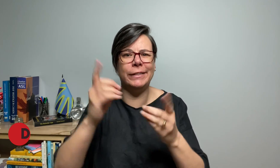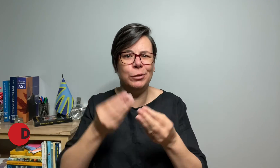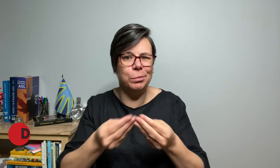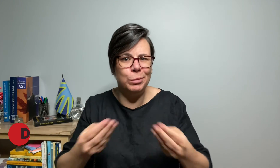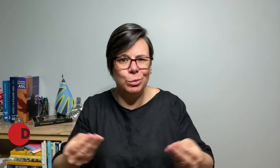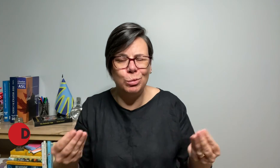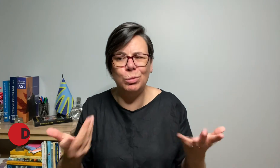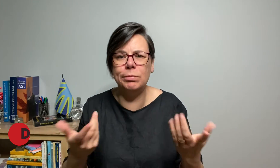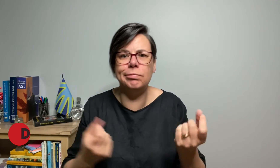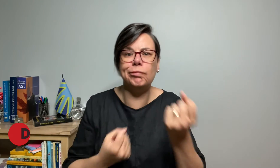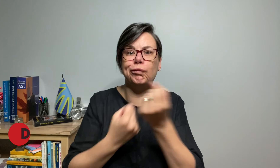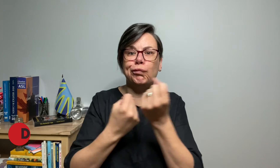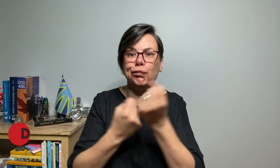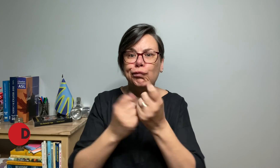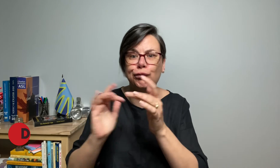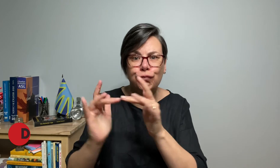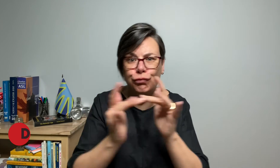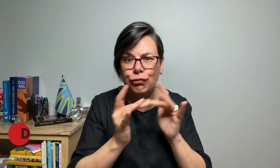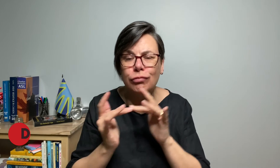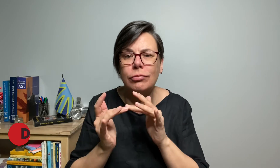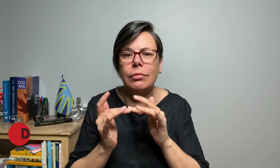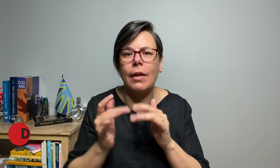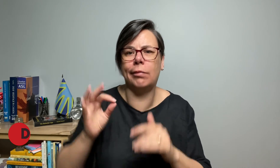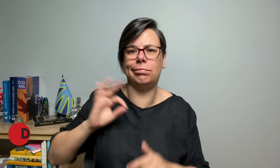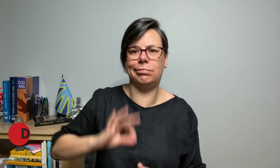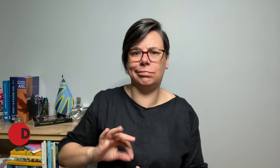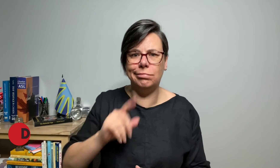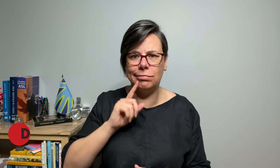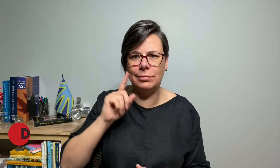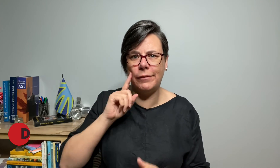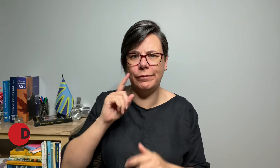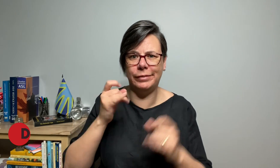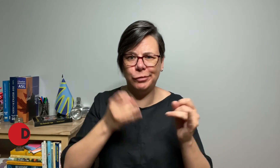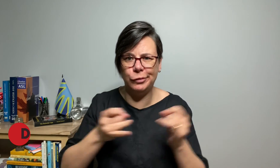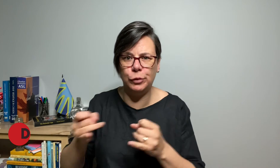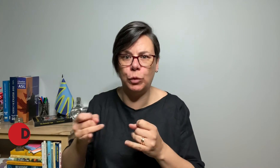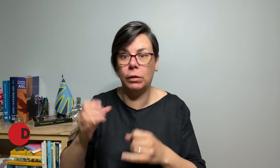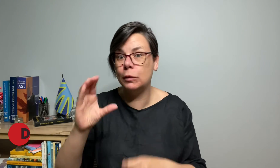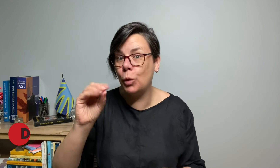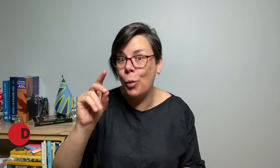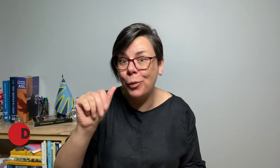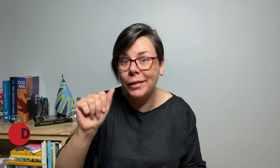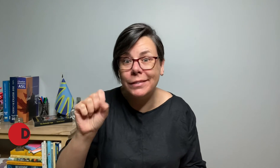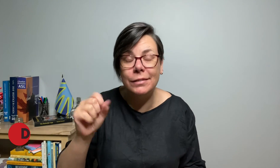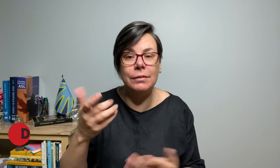and support networks, benefiting Deaf individuals, CODAs, seniors, youth,